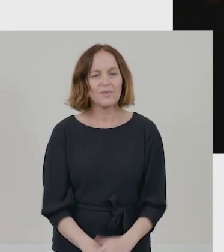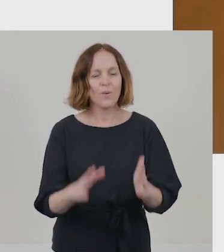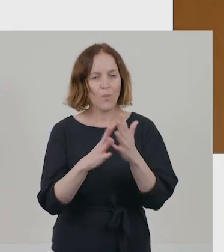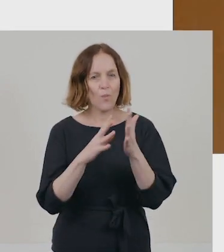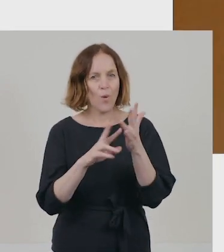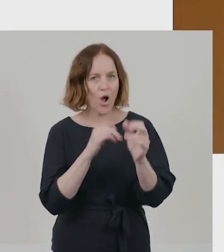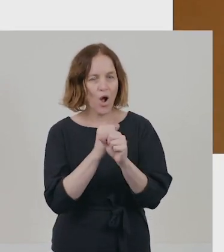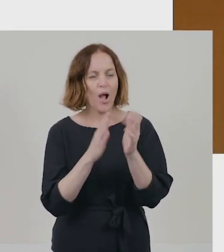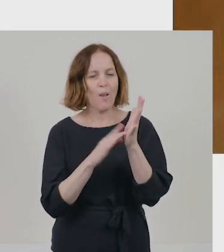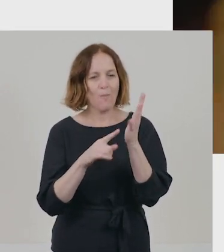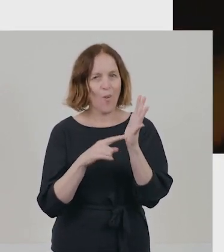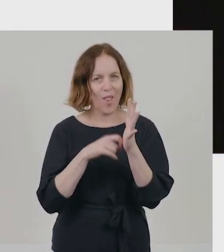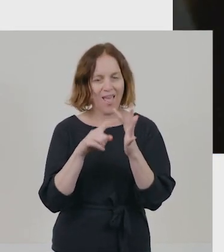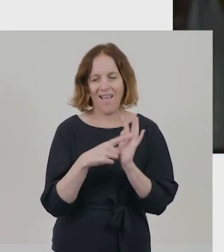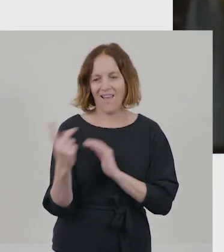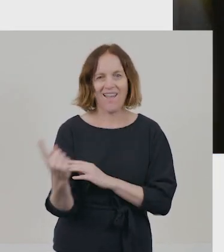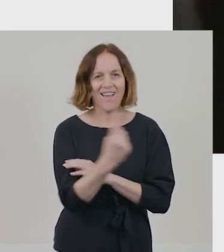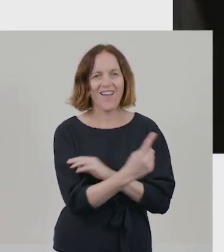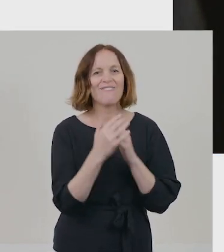Wong and Muller. FEMALE: You got it.